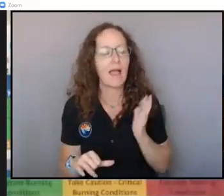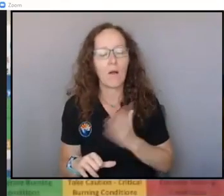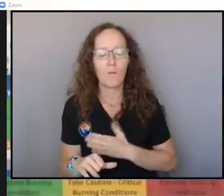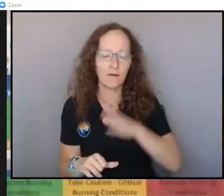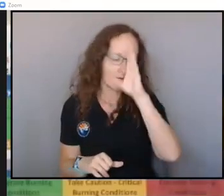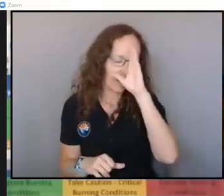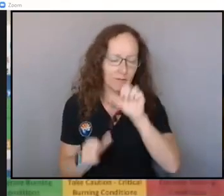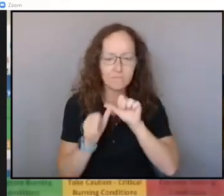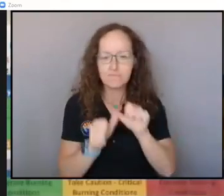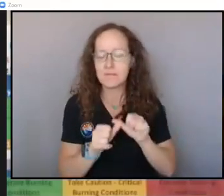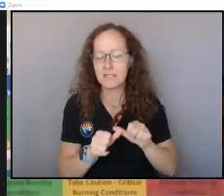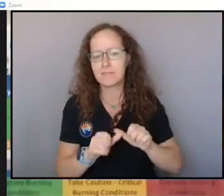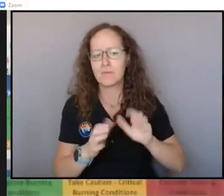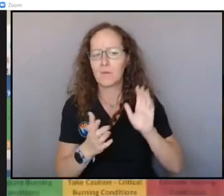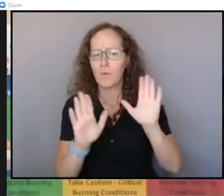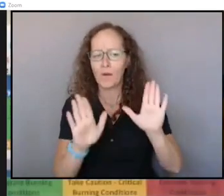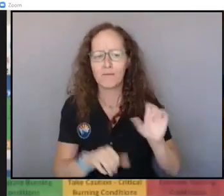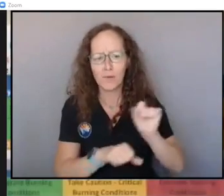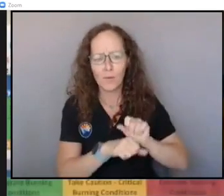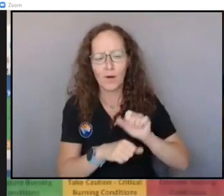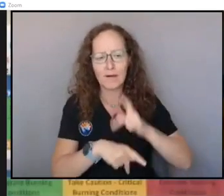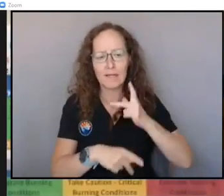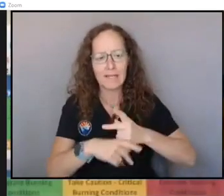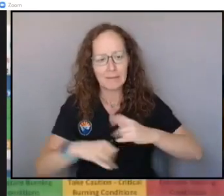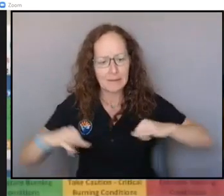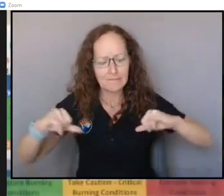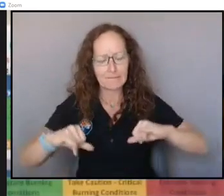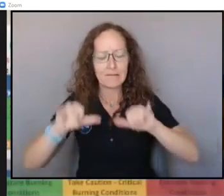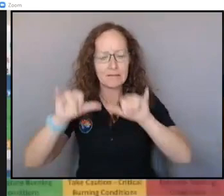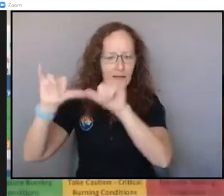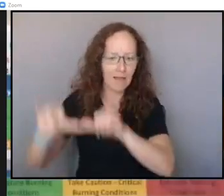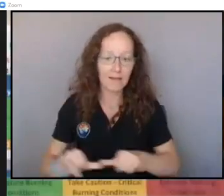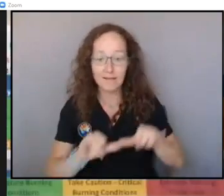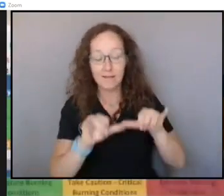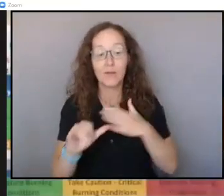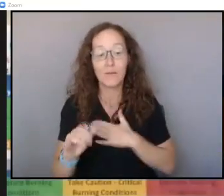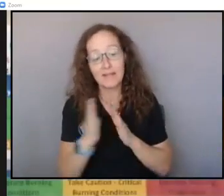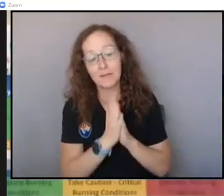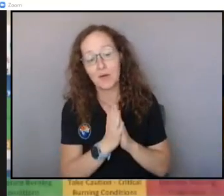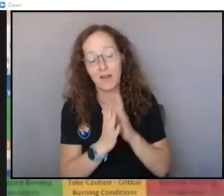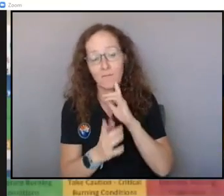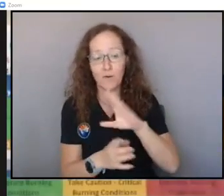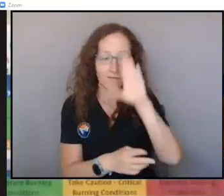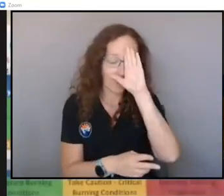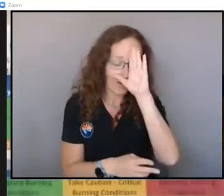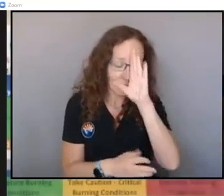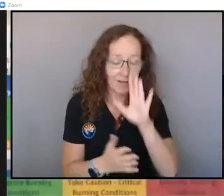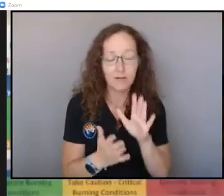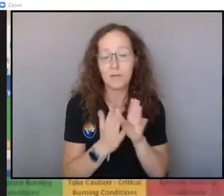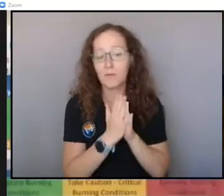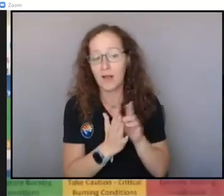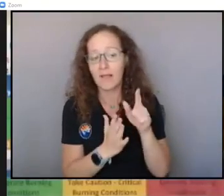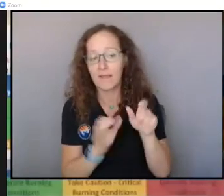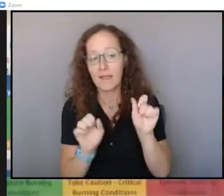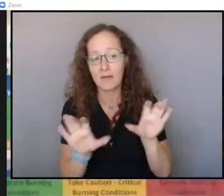KEEP IT WITHIN ITS CURRENT FOOTPRINT. LET'S PRAY THEY ARE ABLE TO DO THAT SAFELY,